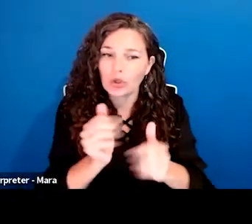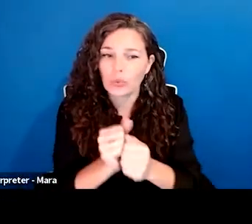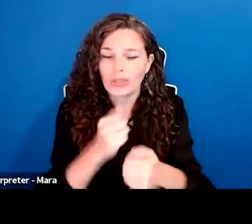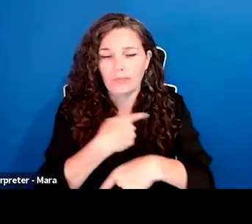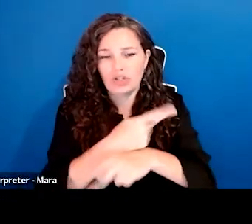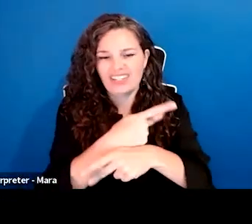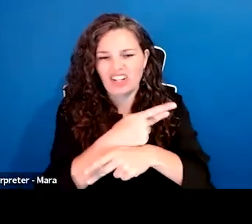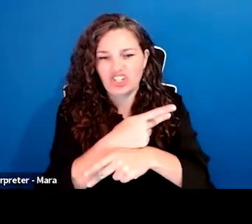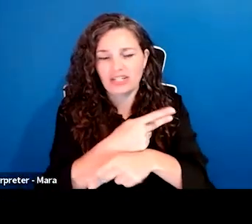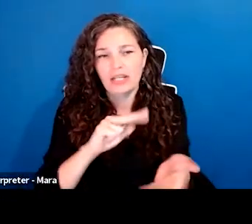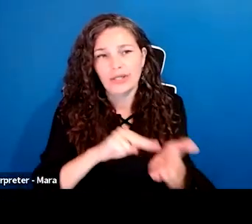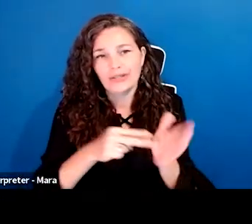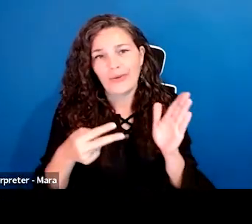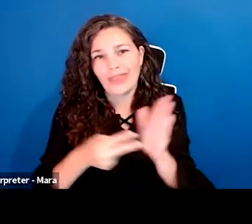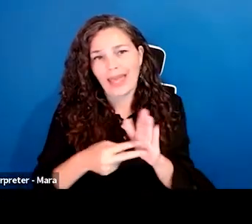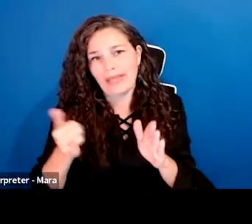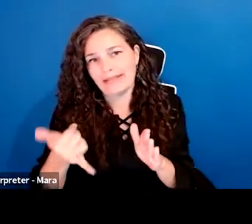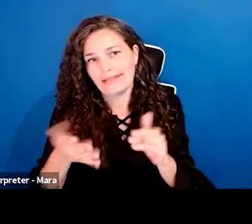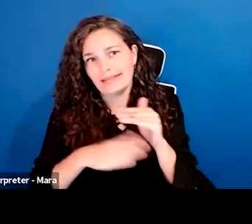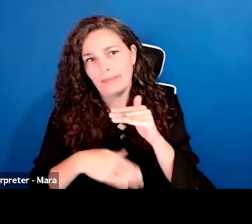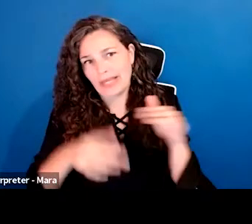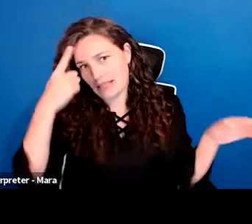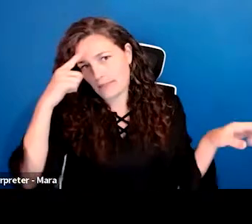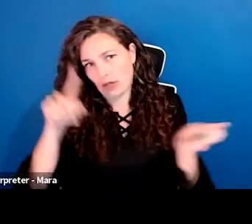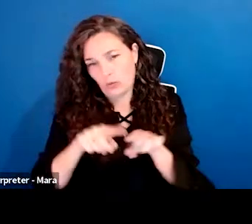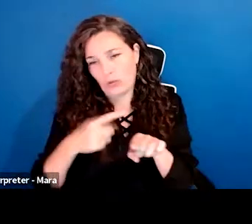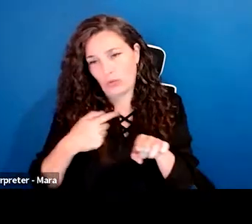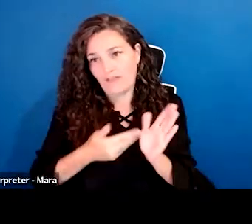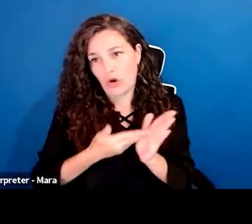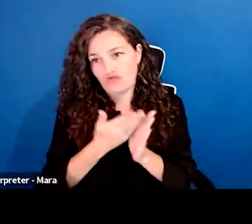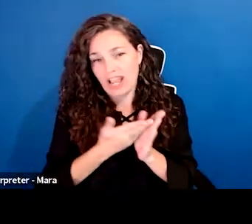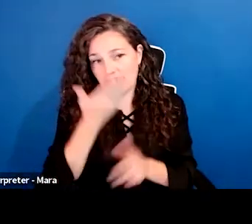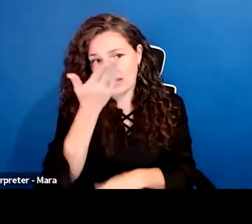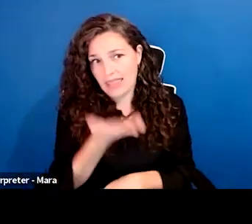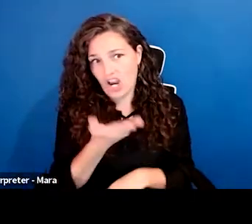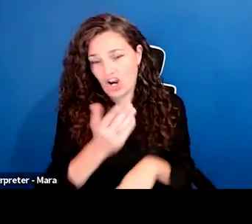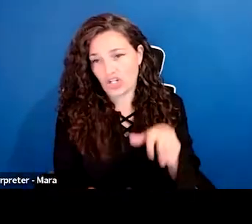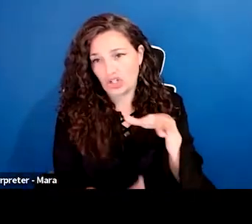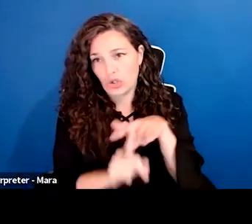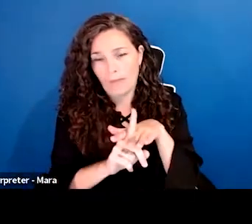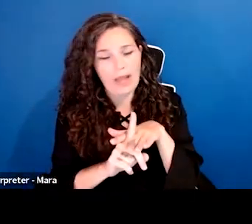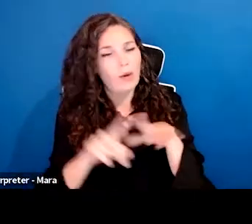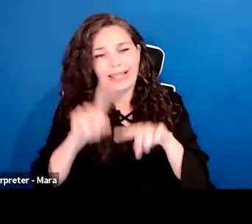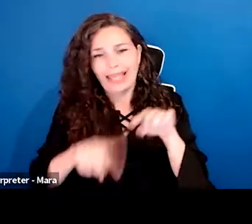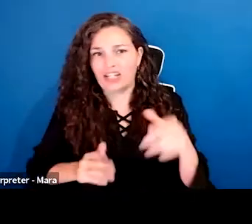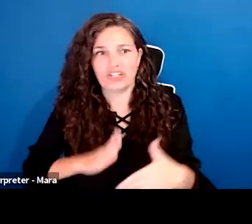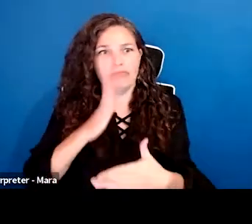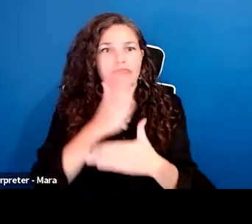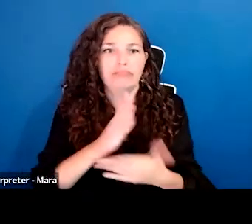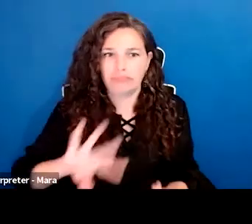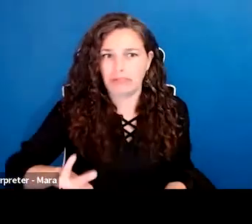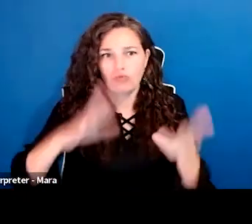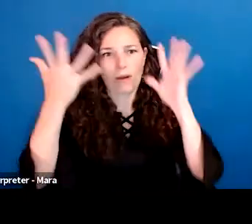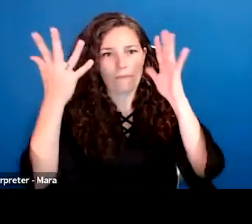So, you know, we have a right to be there but we have to be unobtrusive and not disrupt the workflow.